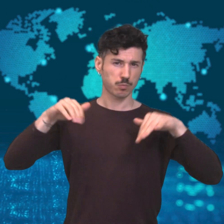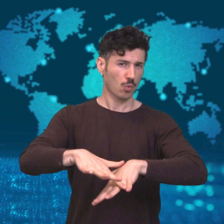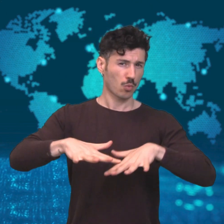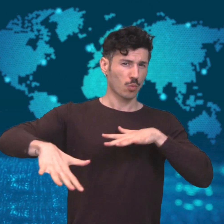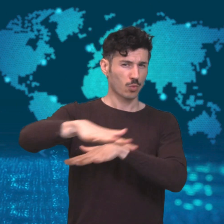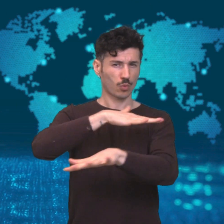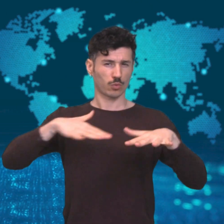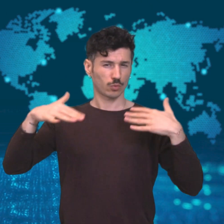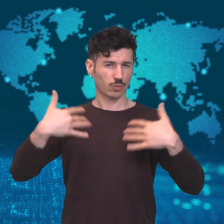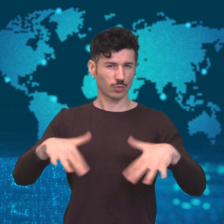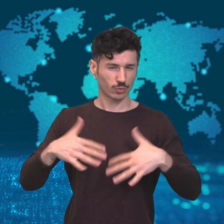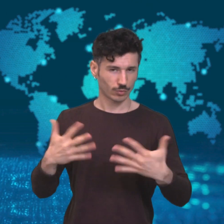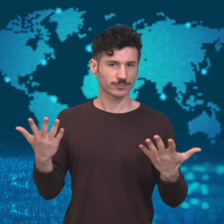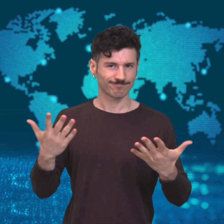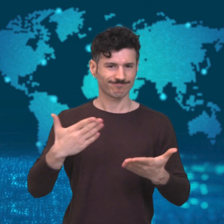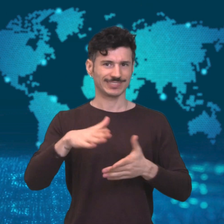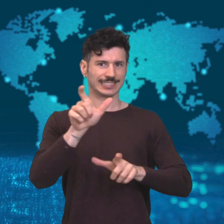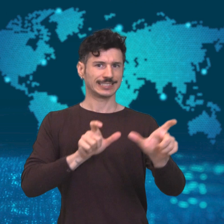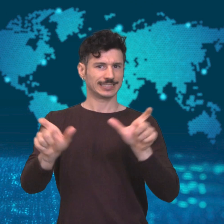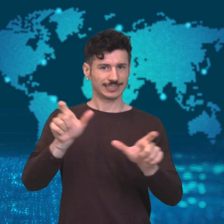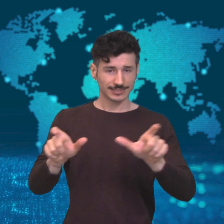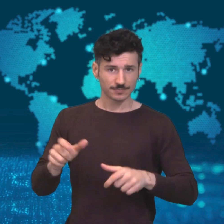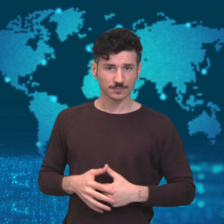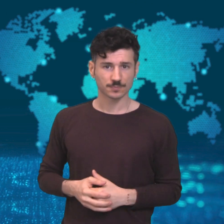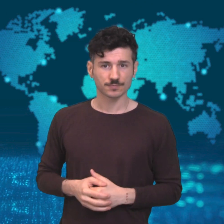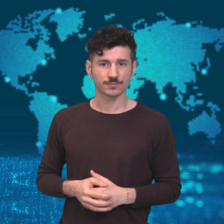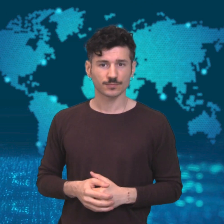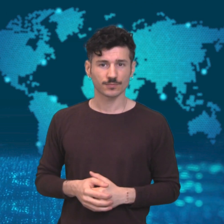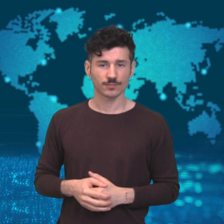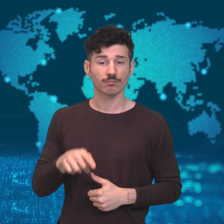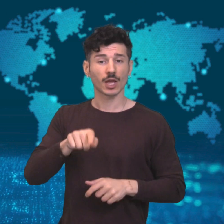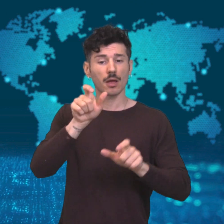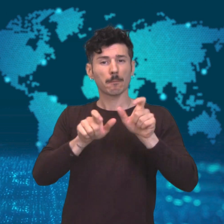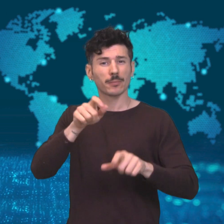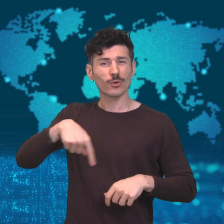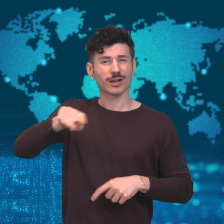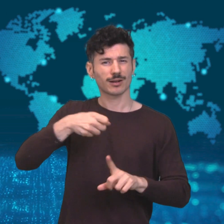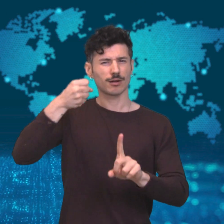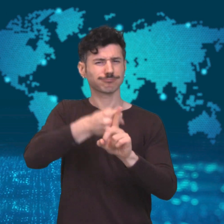effort to prevent a revival of last year’s massive